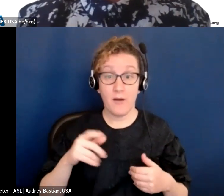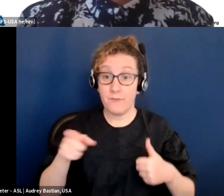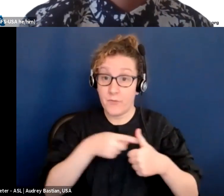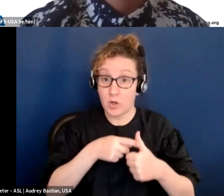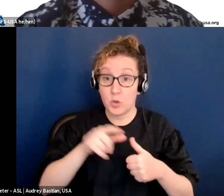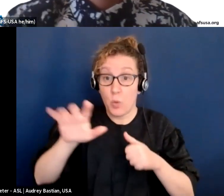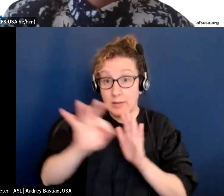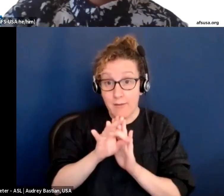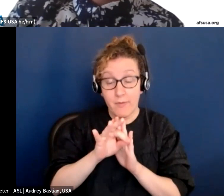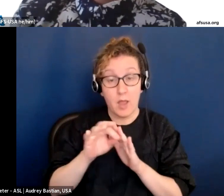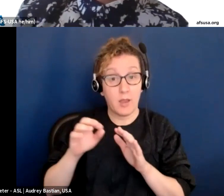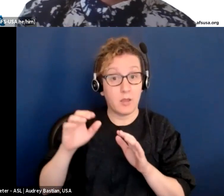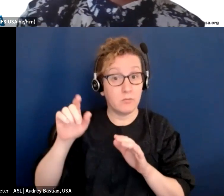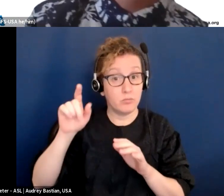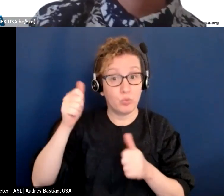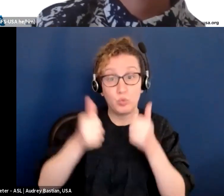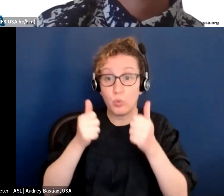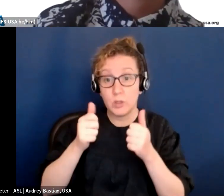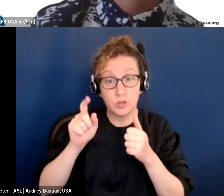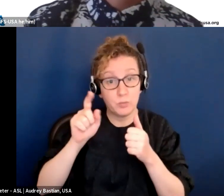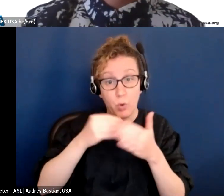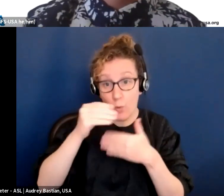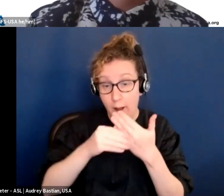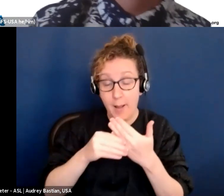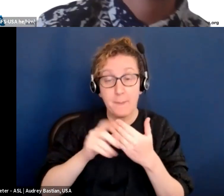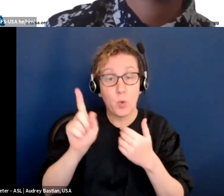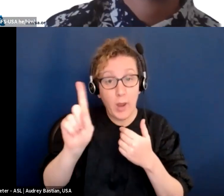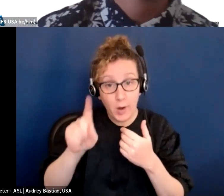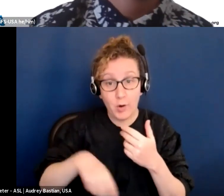location and all of those other pieces, that is when we start looking at the specifics